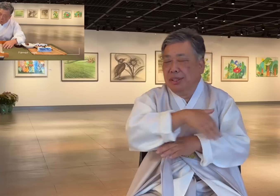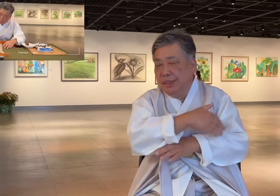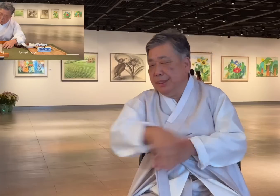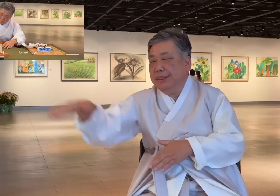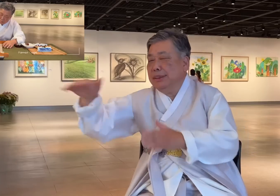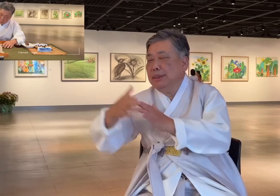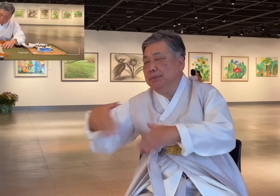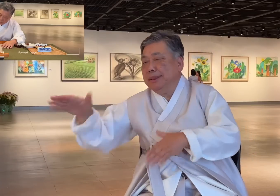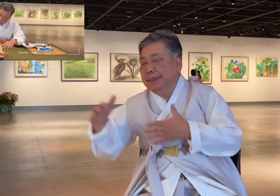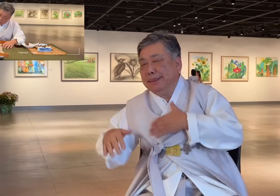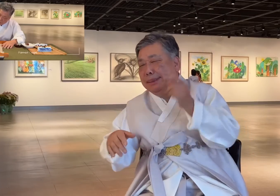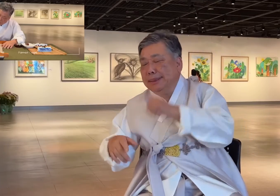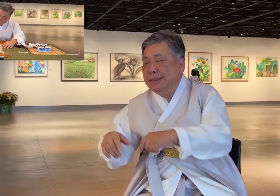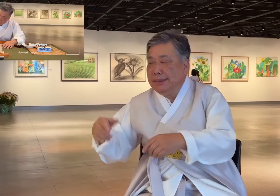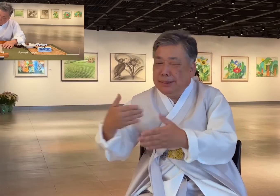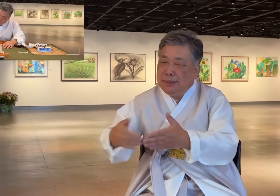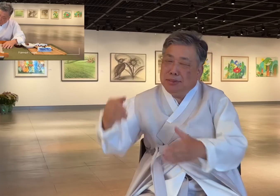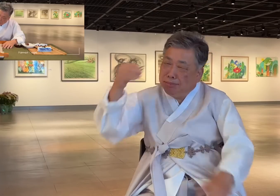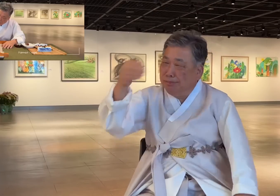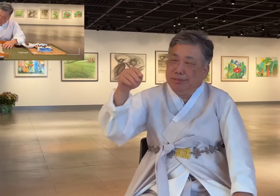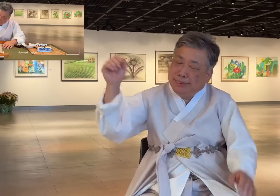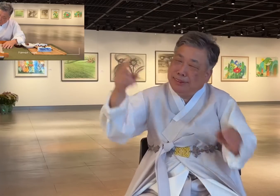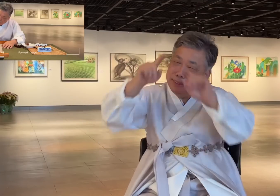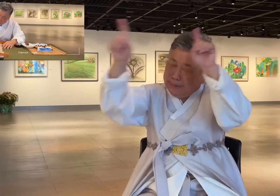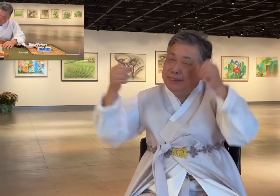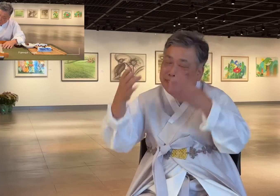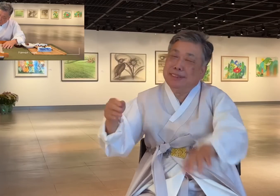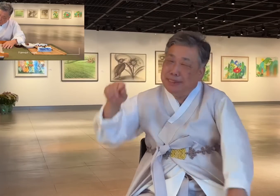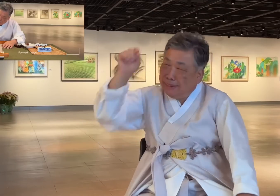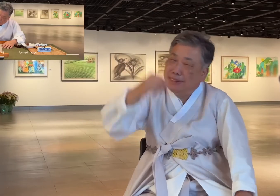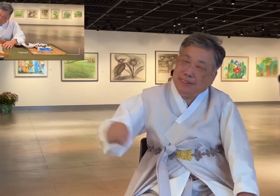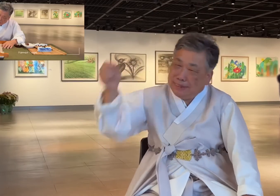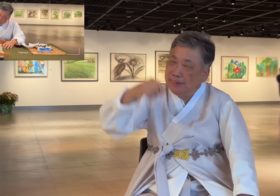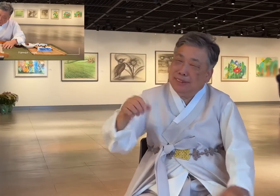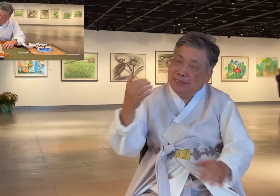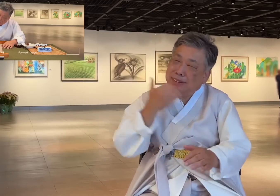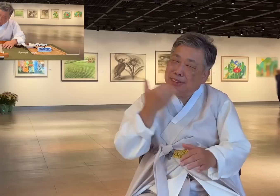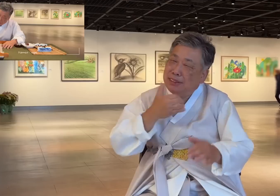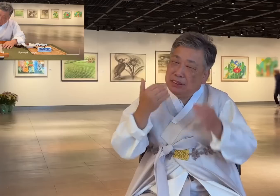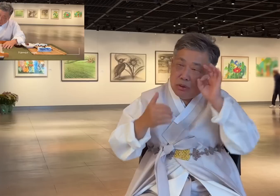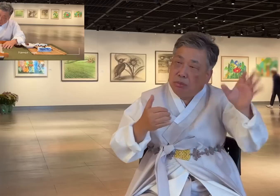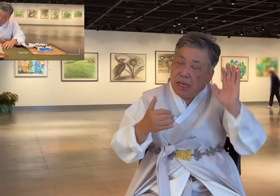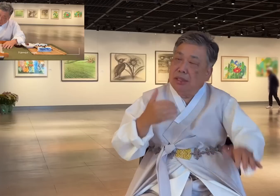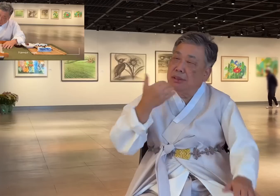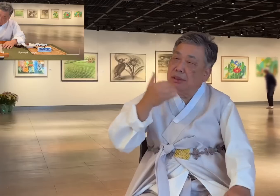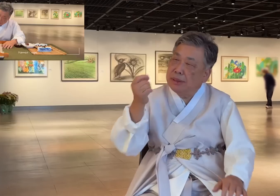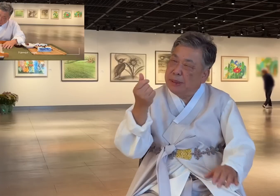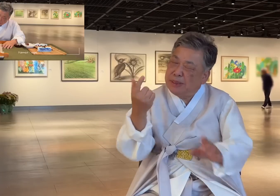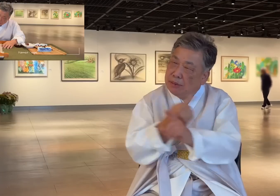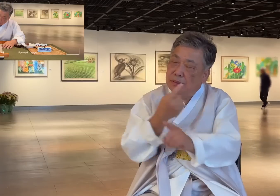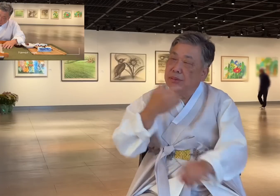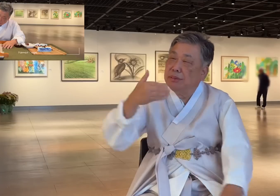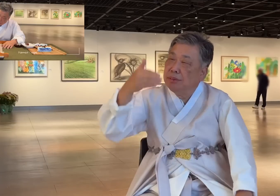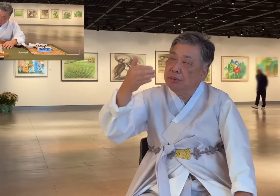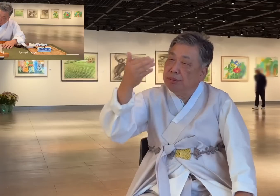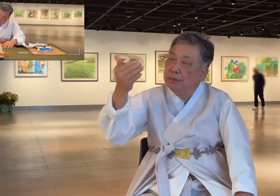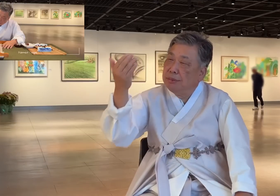I came home again, drew it, and colored it differently than I did before.